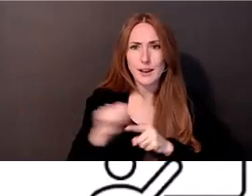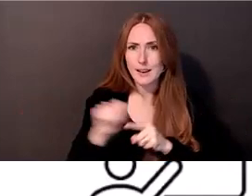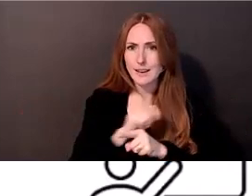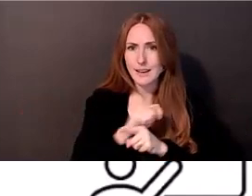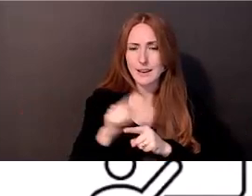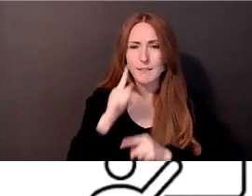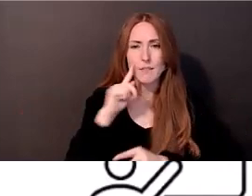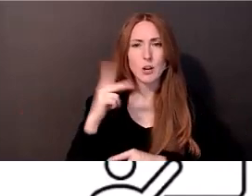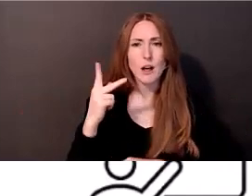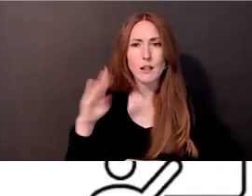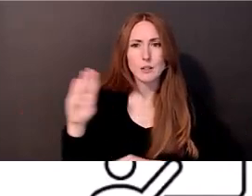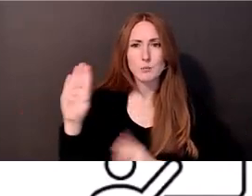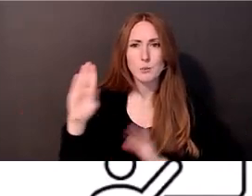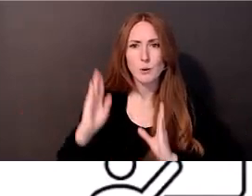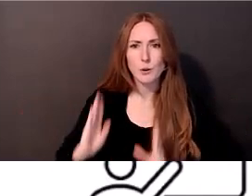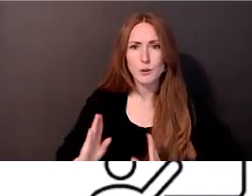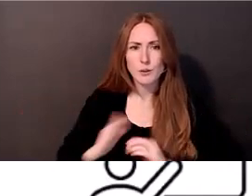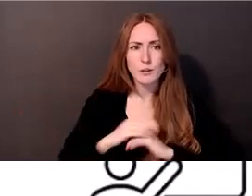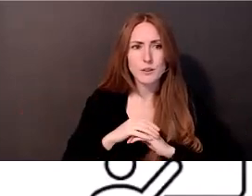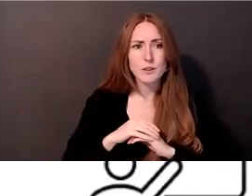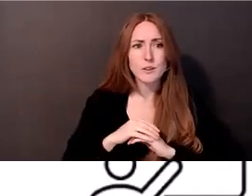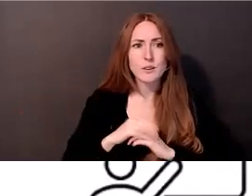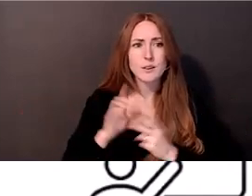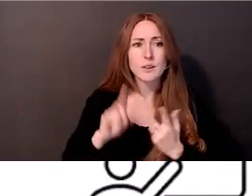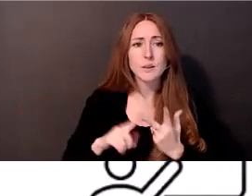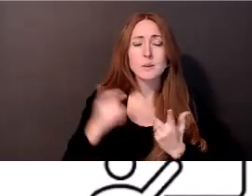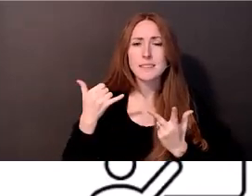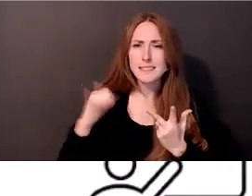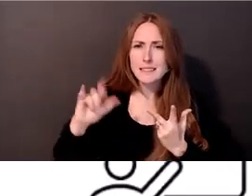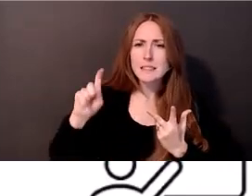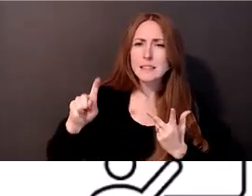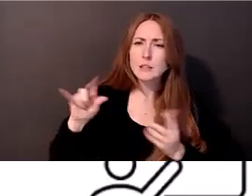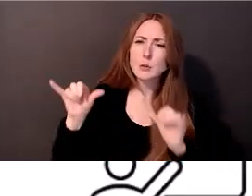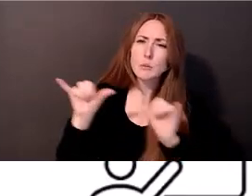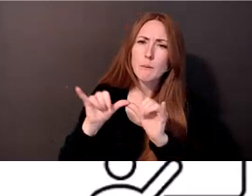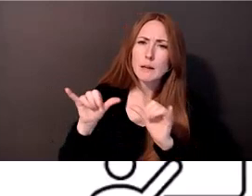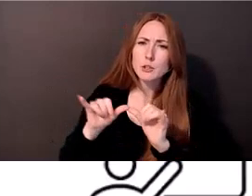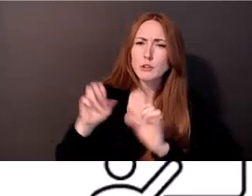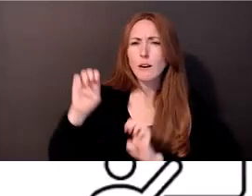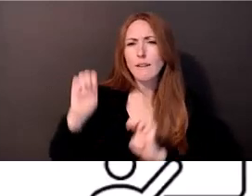And we still need to measure the evaluation for knowledge broker